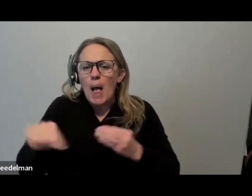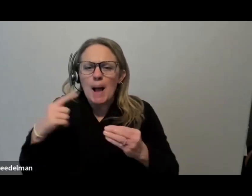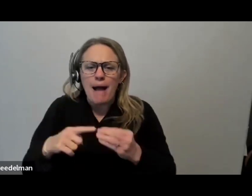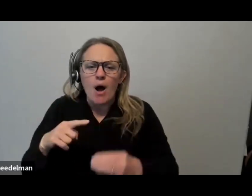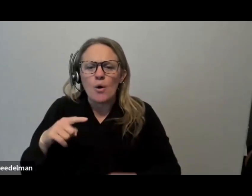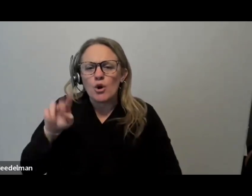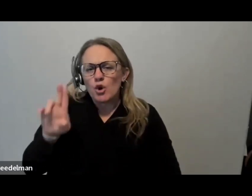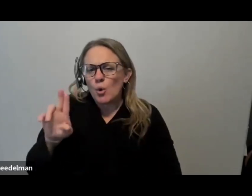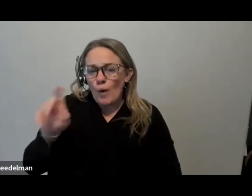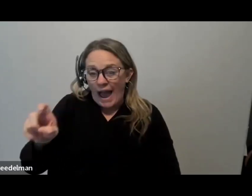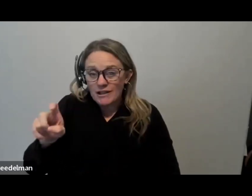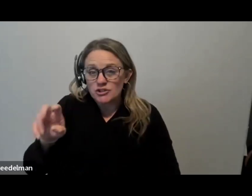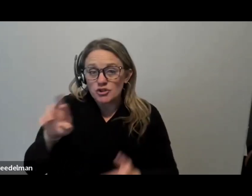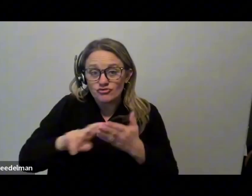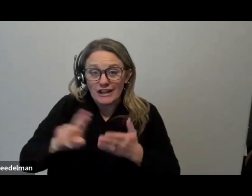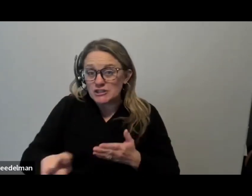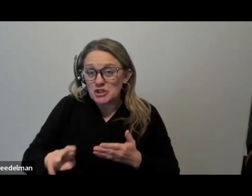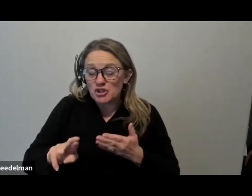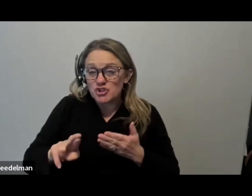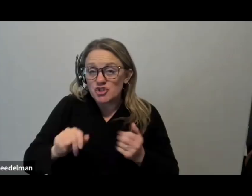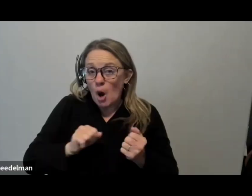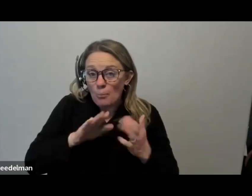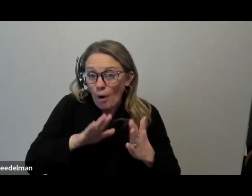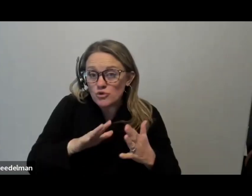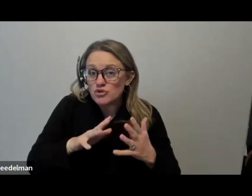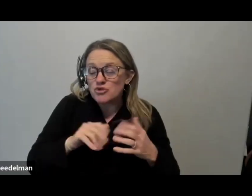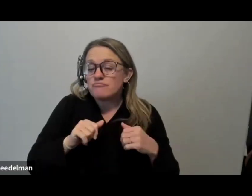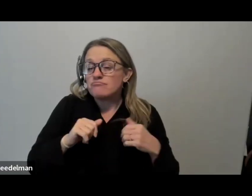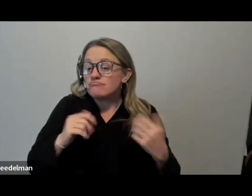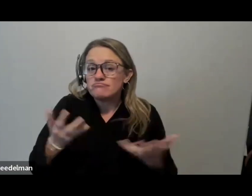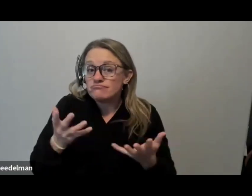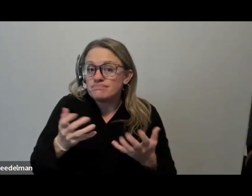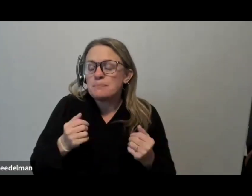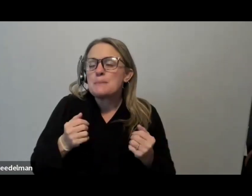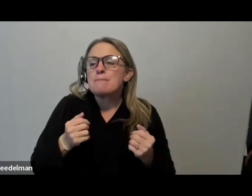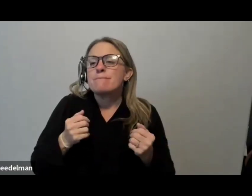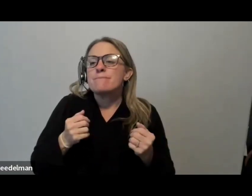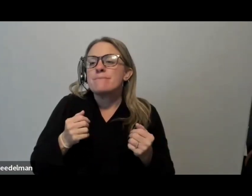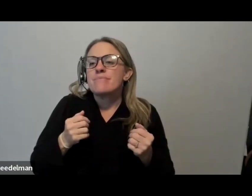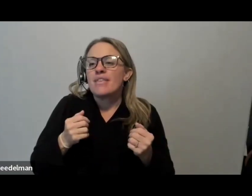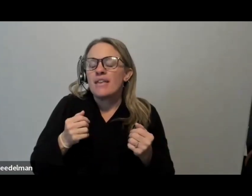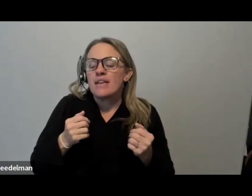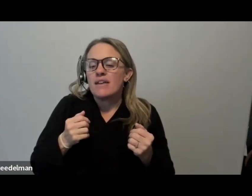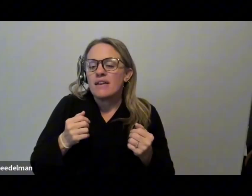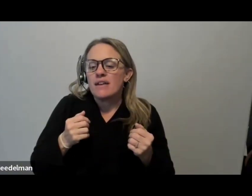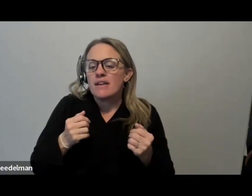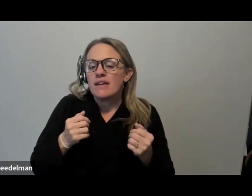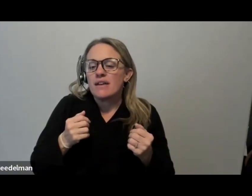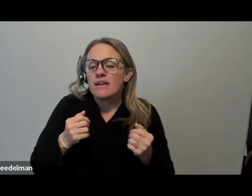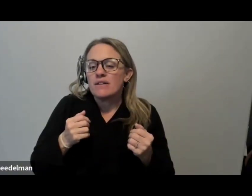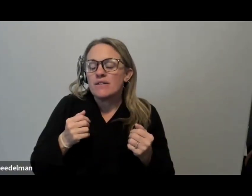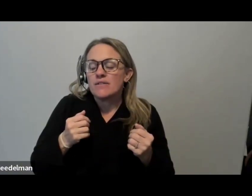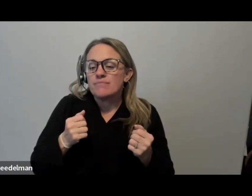approach or you know sort of the field at large is that woven into